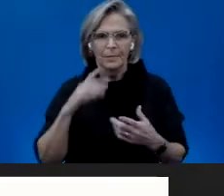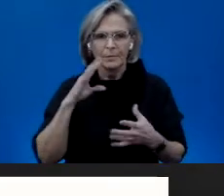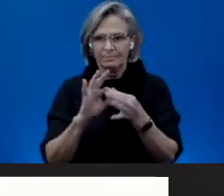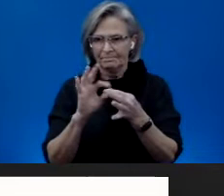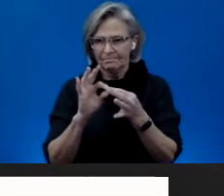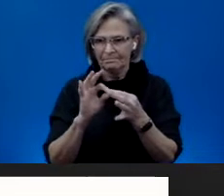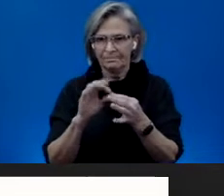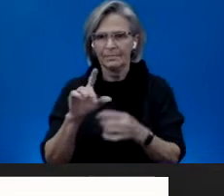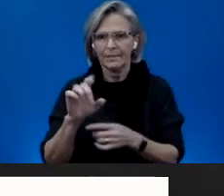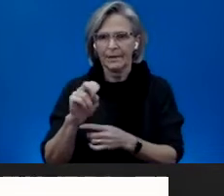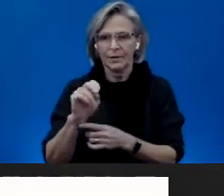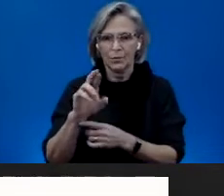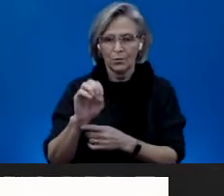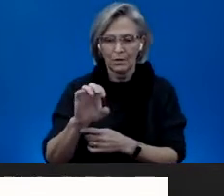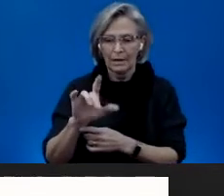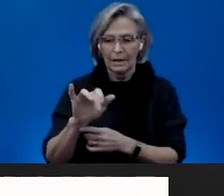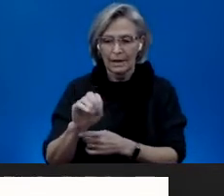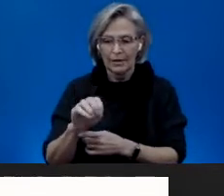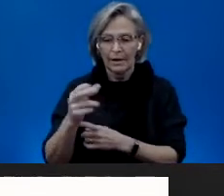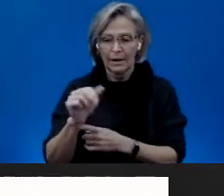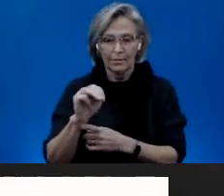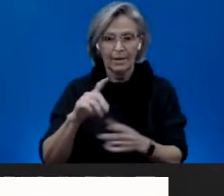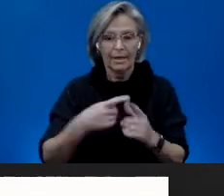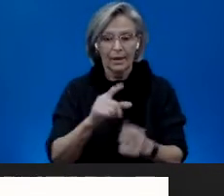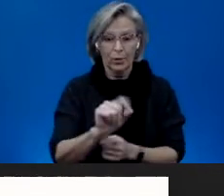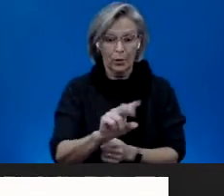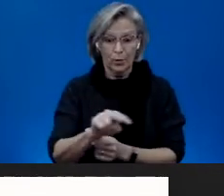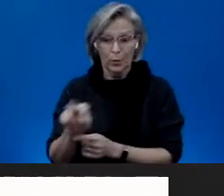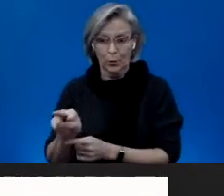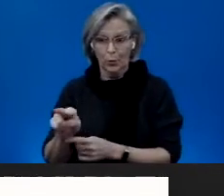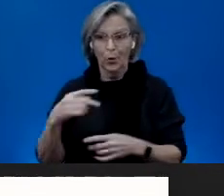And then in 2022, we produced Rachel's play,